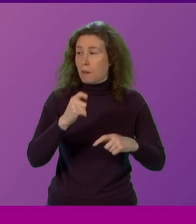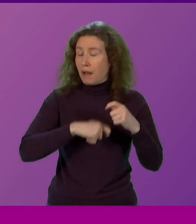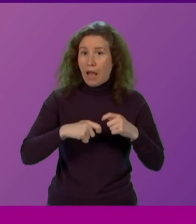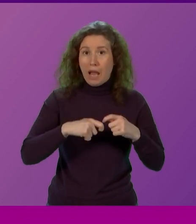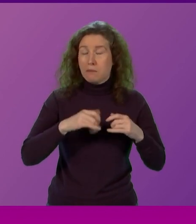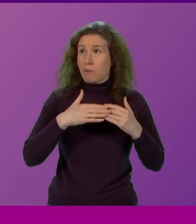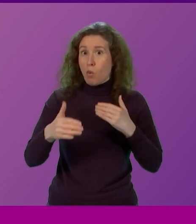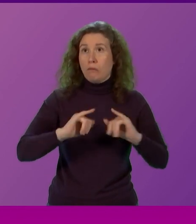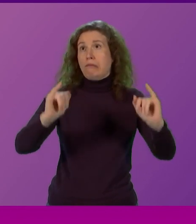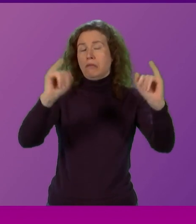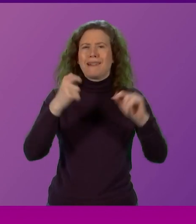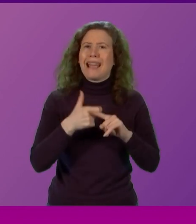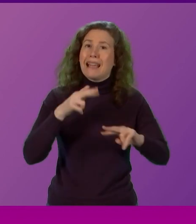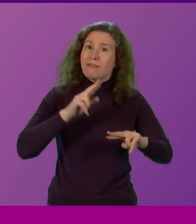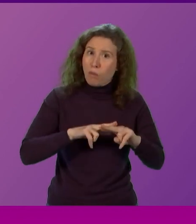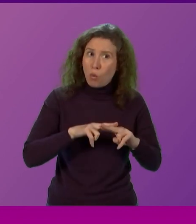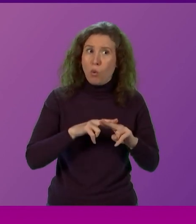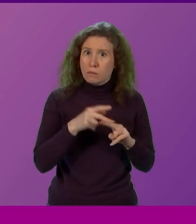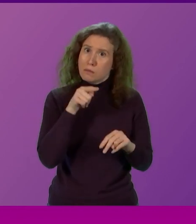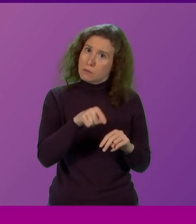aground, Kate Forbes was fully on board.